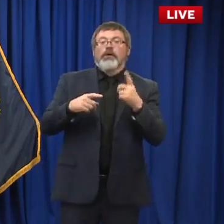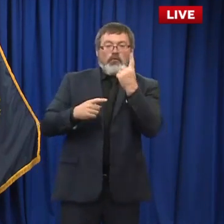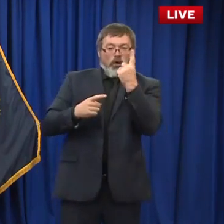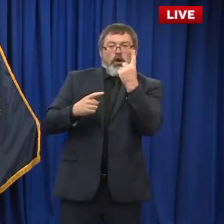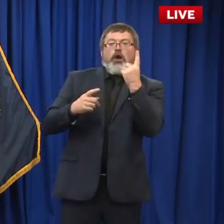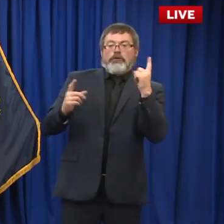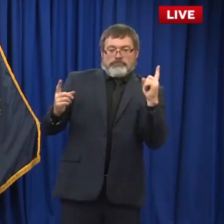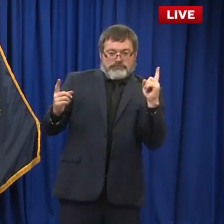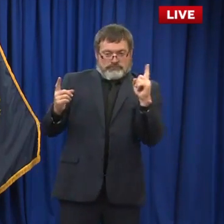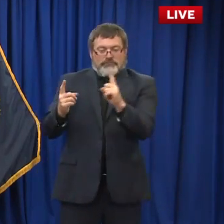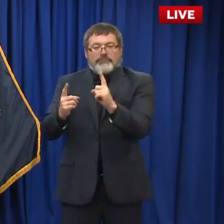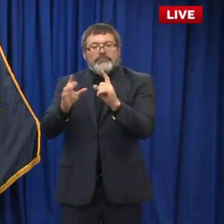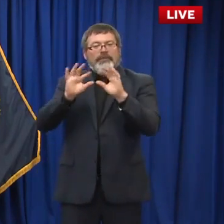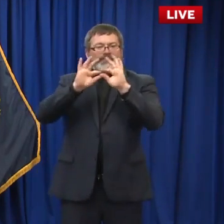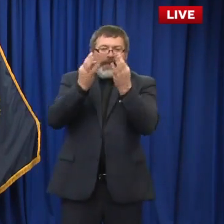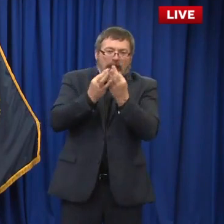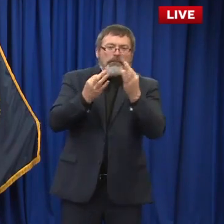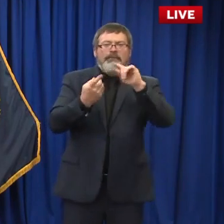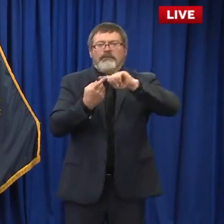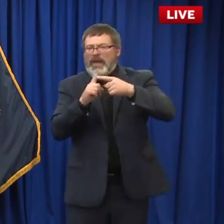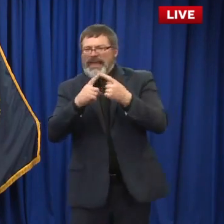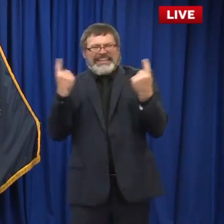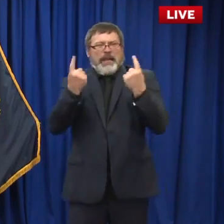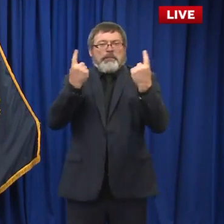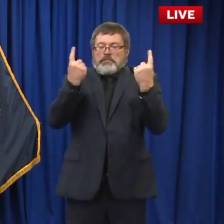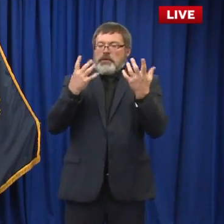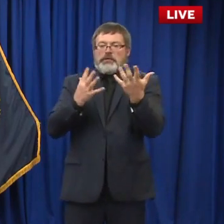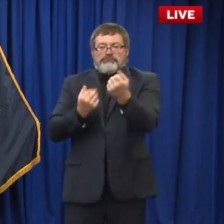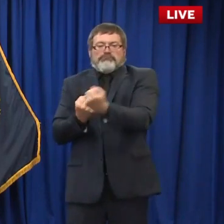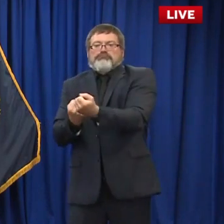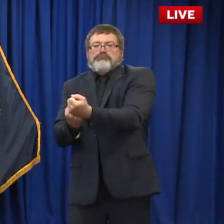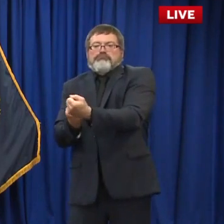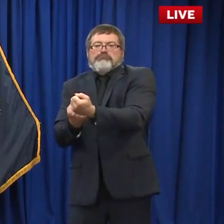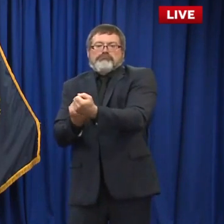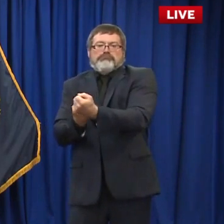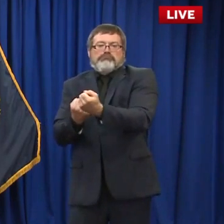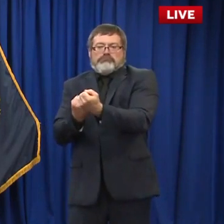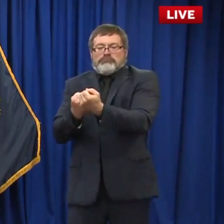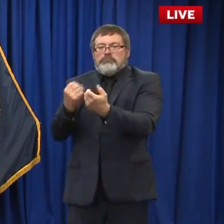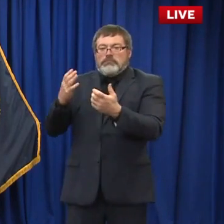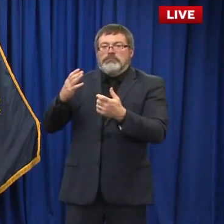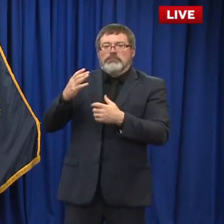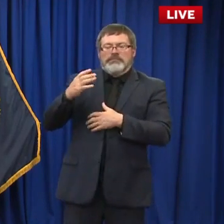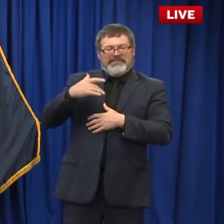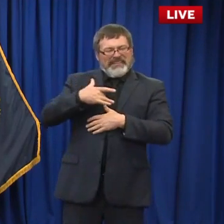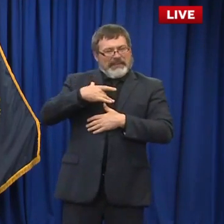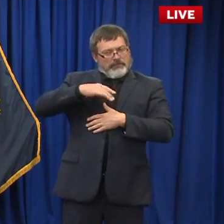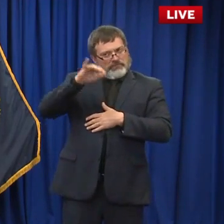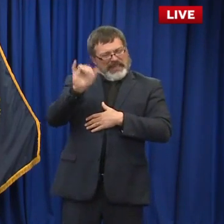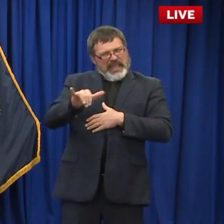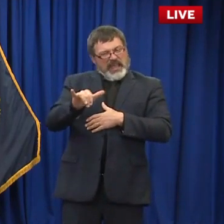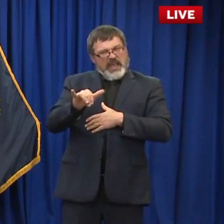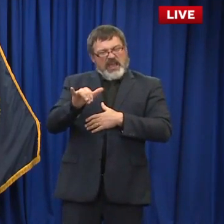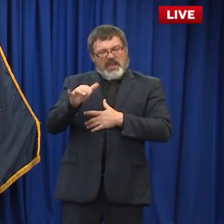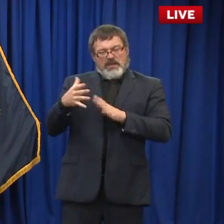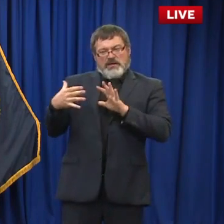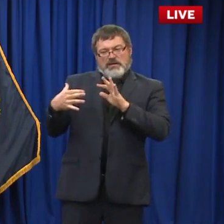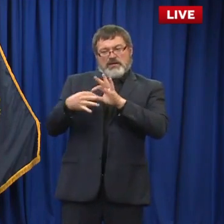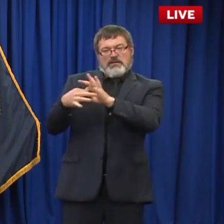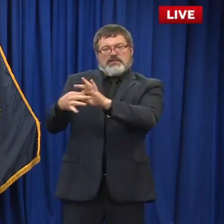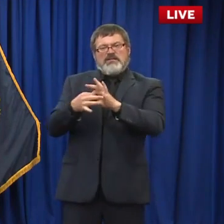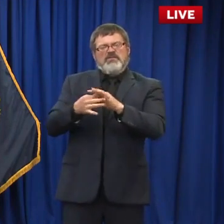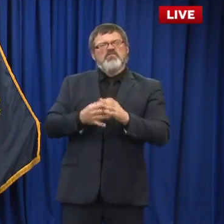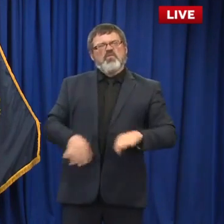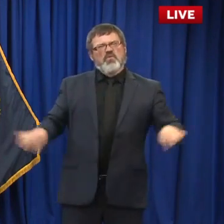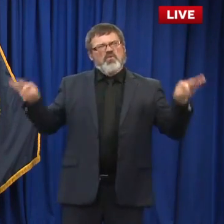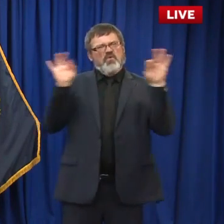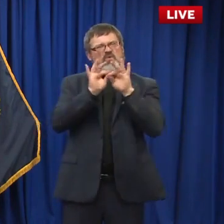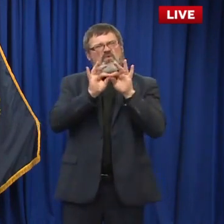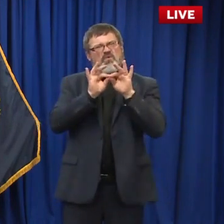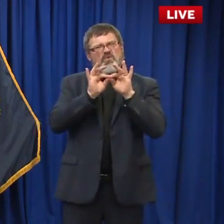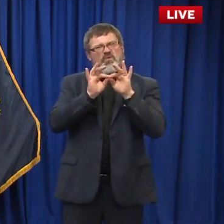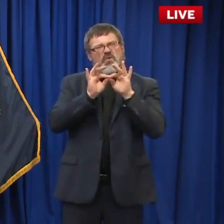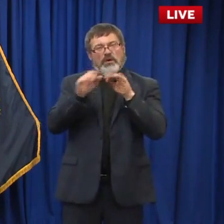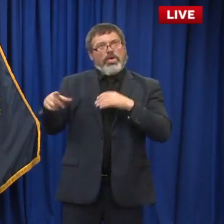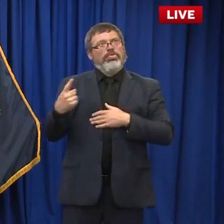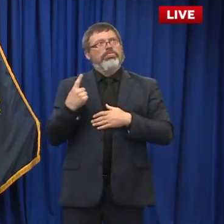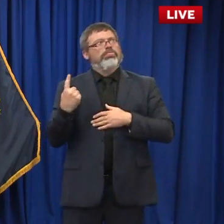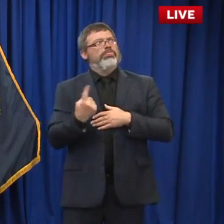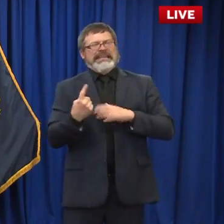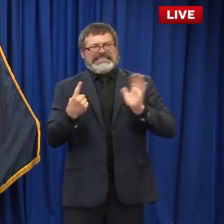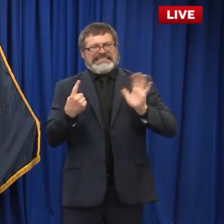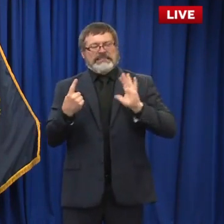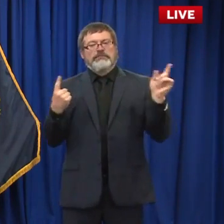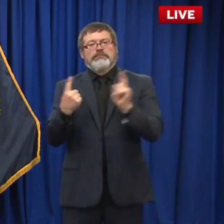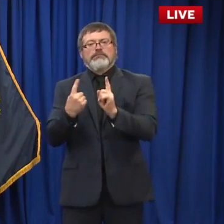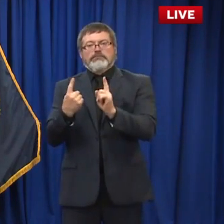THAT'S A PERSON THAT CAN ADVOCATE FOR YOU OR JUST BE THERE FOR EMOTIONAL SUPPORT, BE A CAREGIVER, AND WE FEEL IT'S REALLY, REALLY IMPORTANT, THE HOSPITALS, OUR COMMUNITY